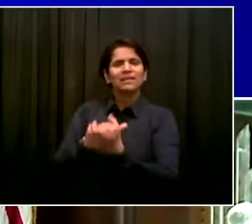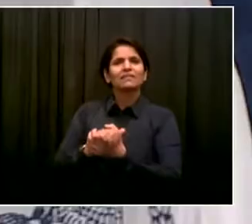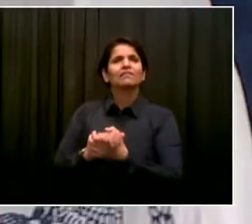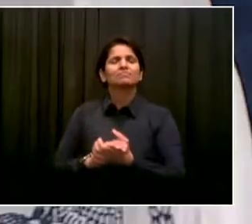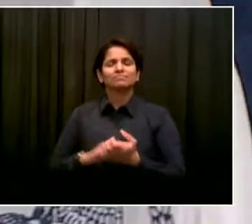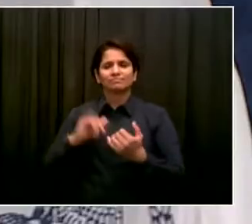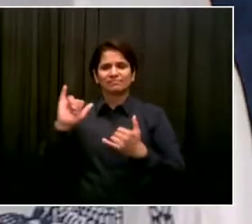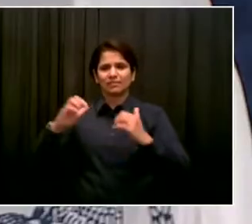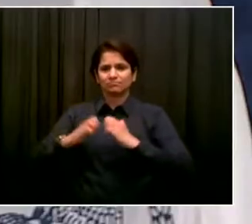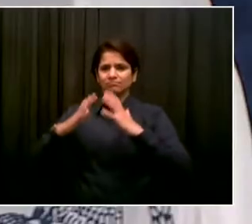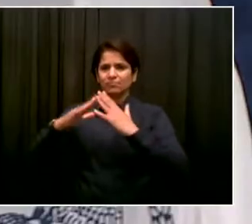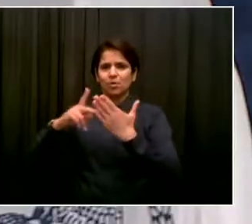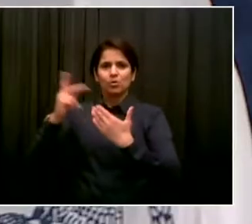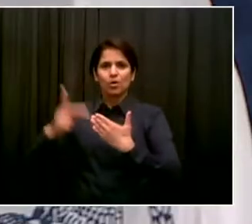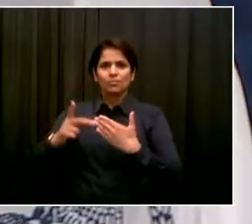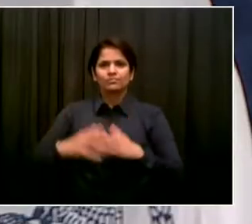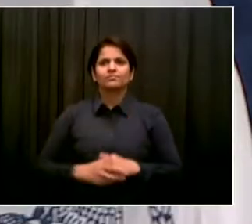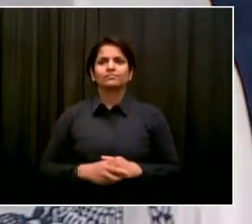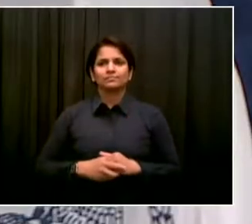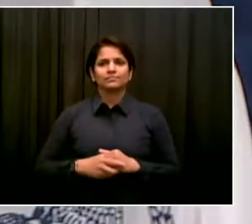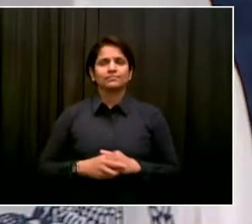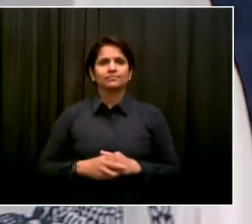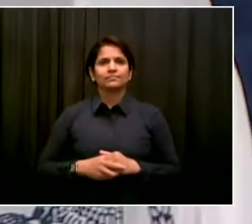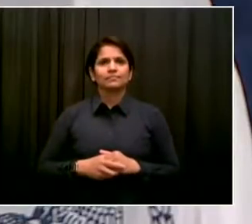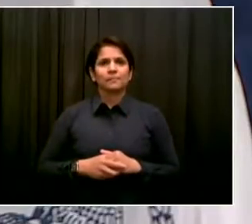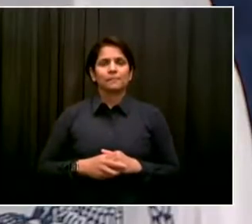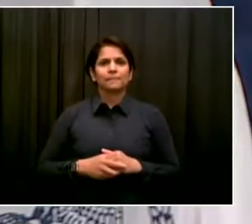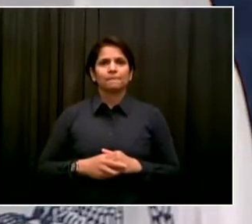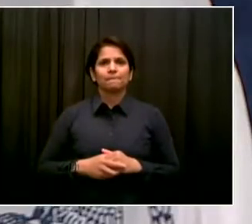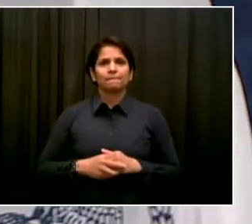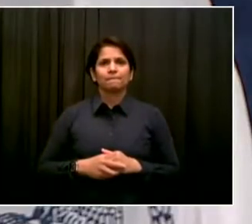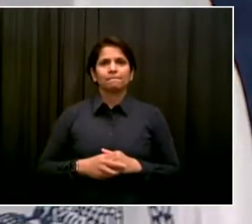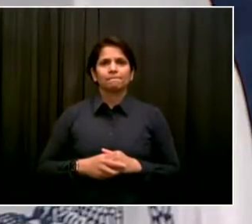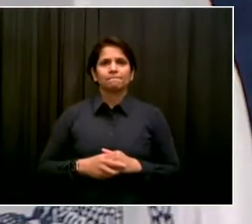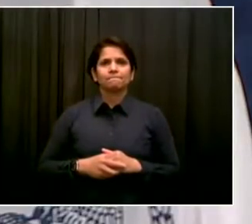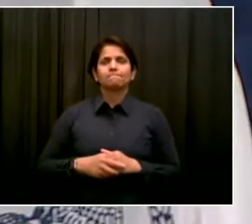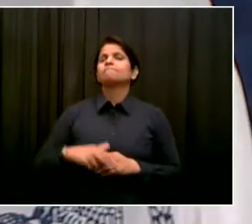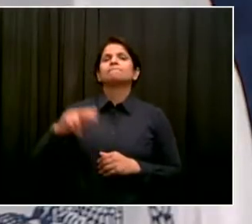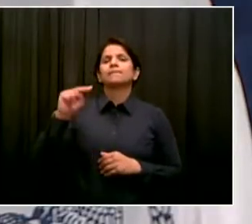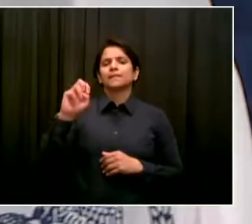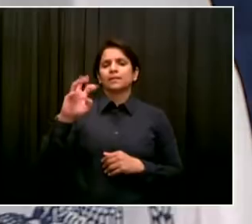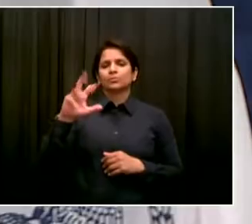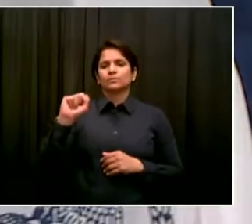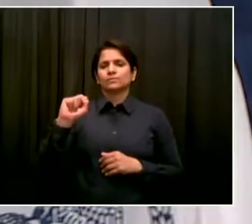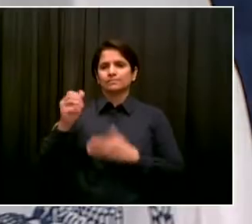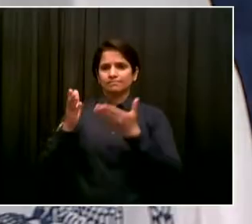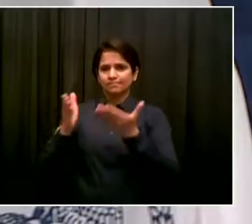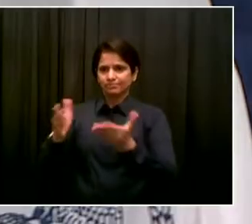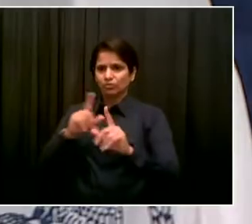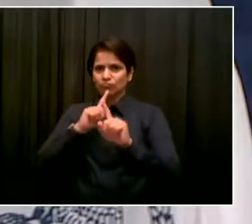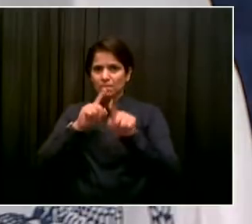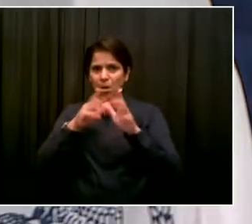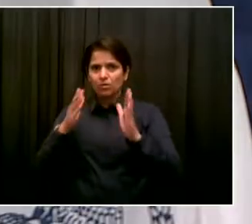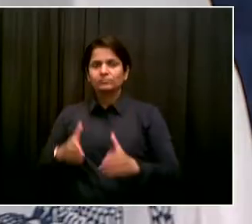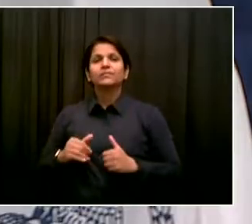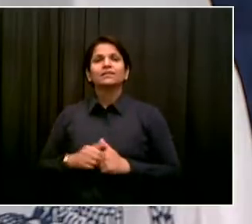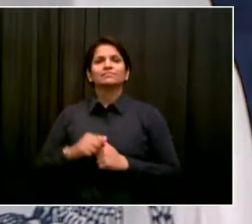YOUR SUGGESTION GETTING THAT SUPPORT RIGHT AWAY. THANK YOU FOR LOOKING OUT FOR THE RESIDENTS OF THOSE DEVELOPMENTS AND THANK YOU FOR BEING A BELIEVER IN THESE